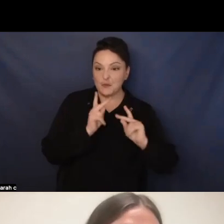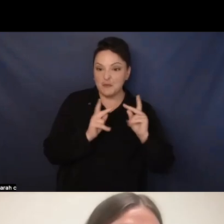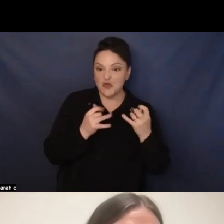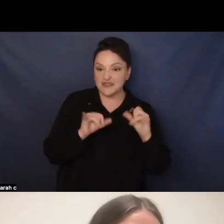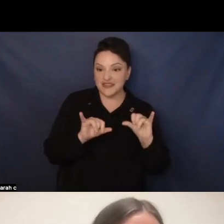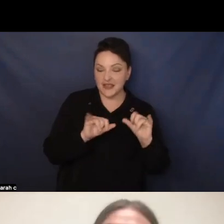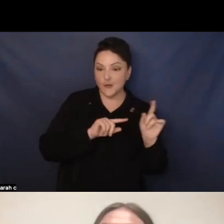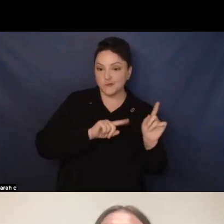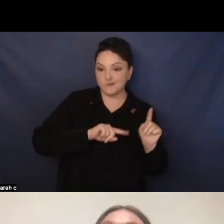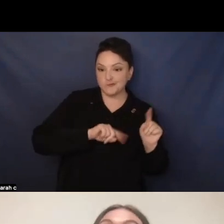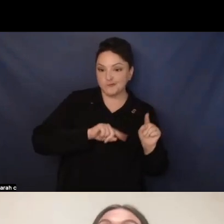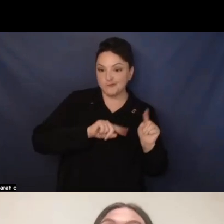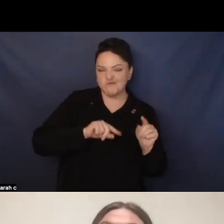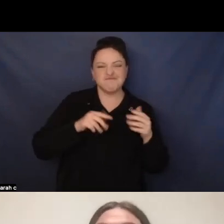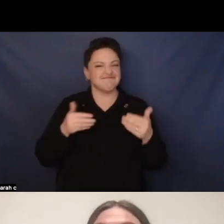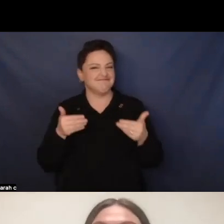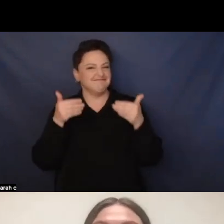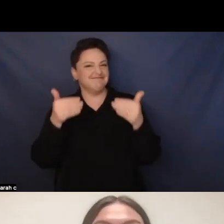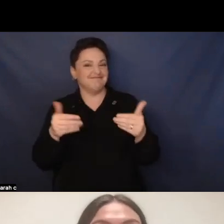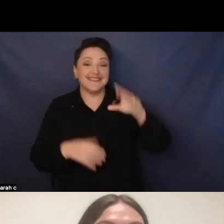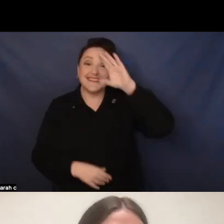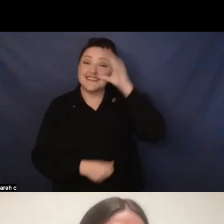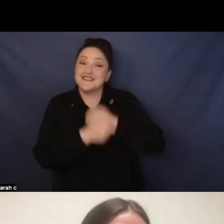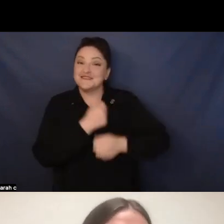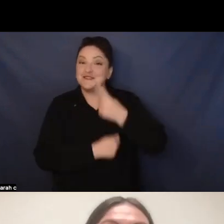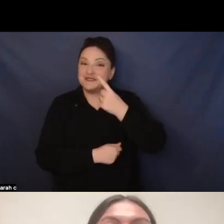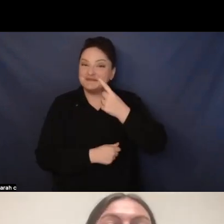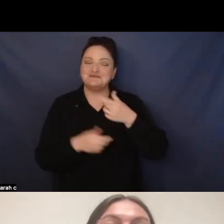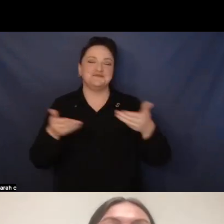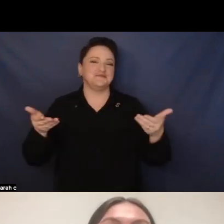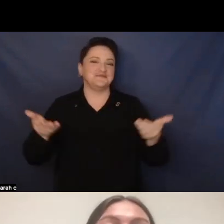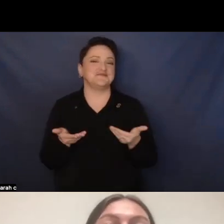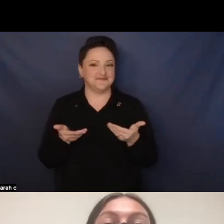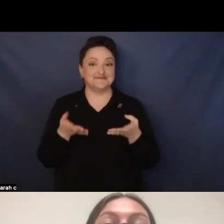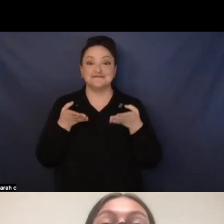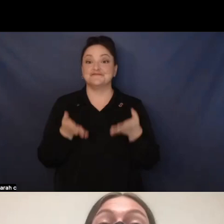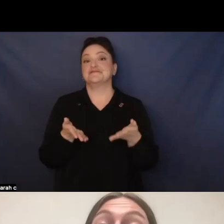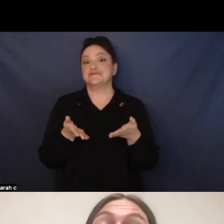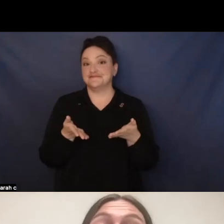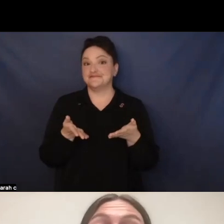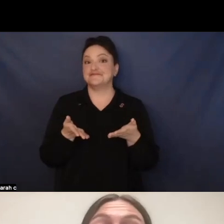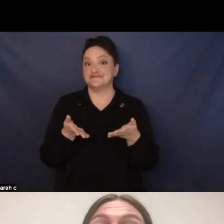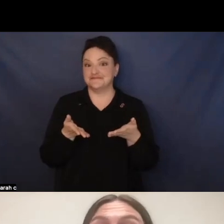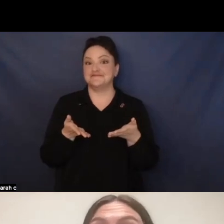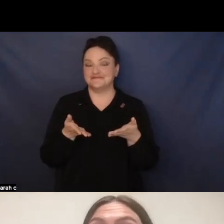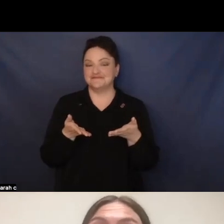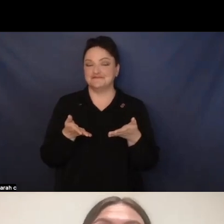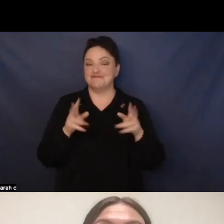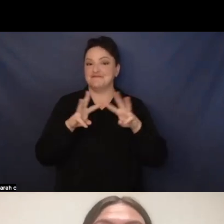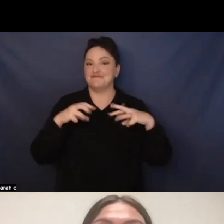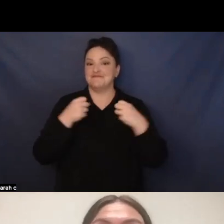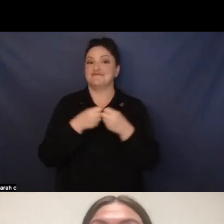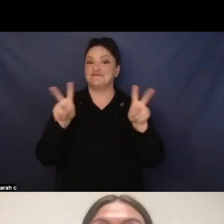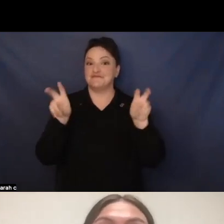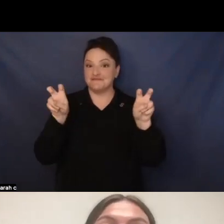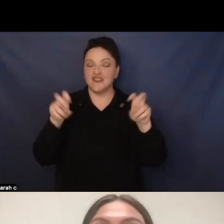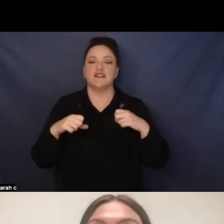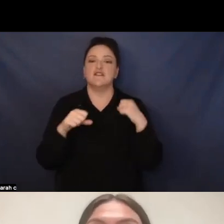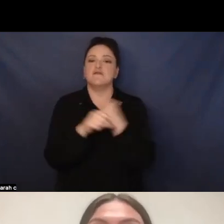This afternoon. Hello, everyone. Welcome to Fighting for Safe Access in a Masks-Optional